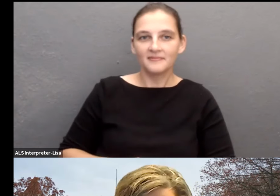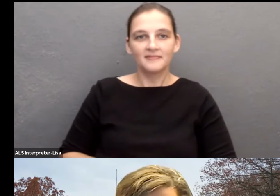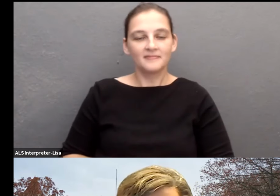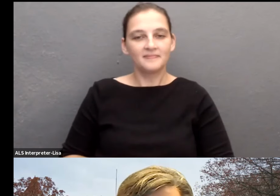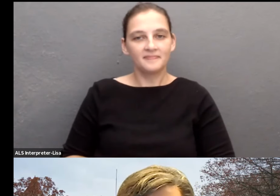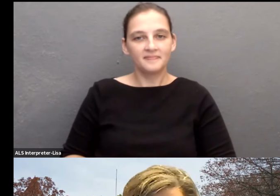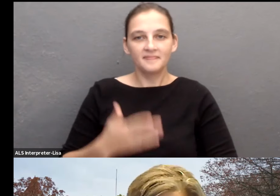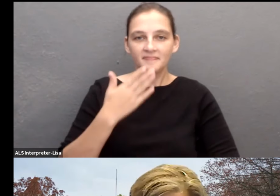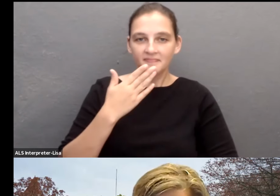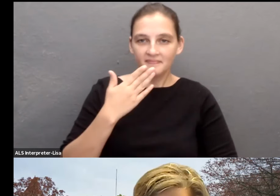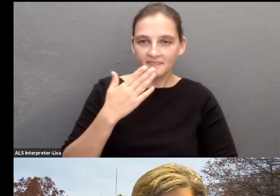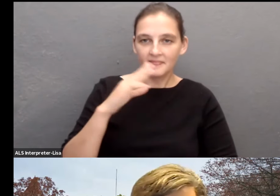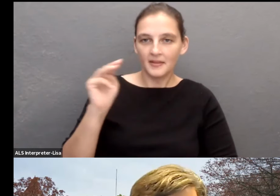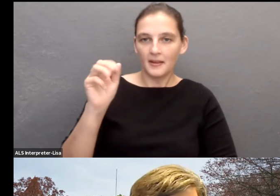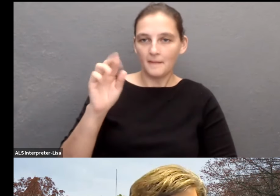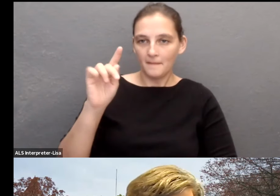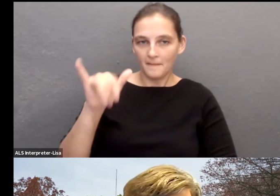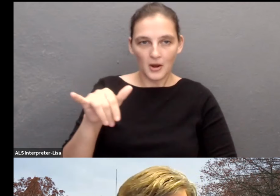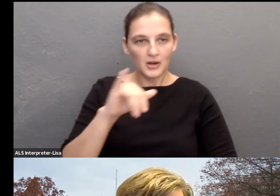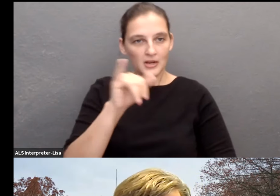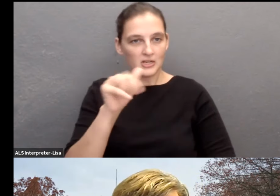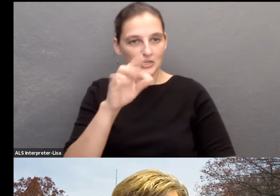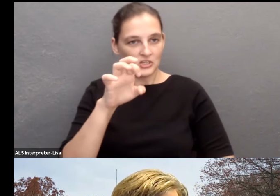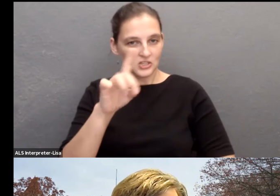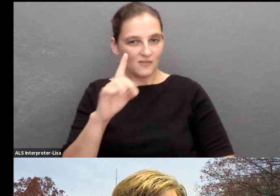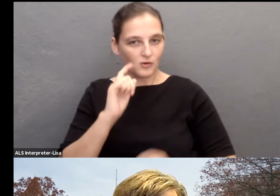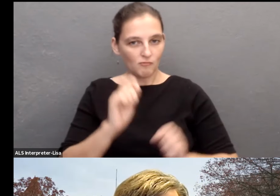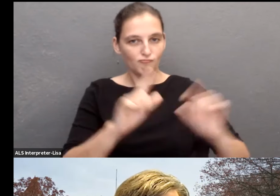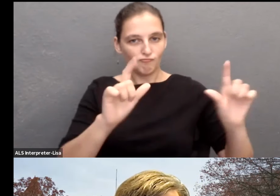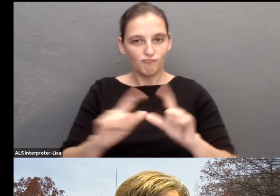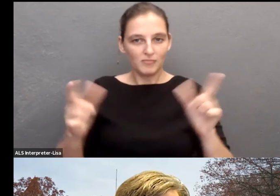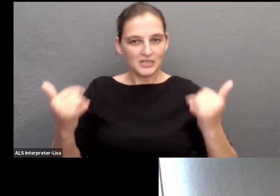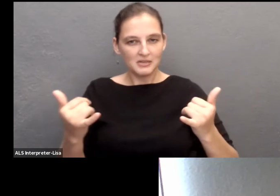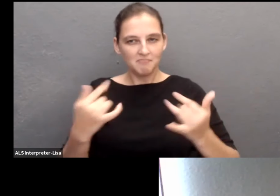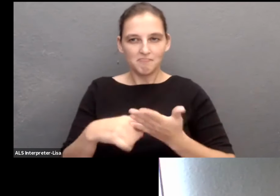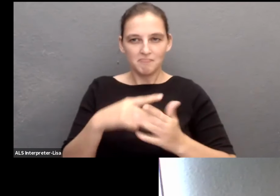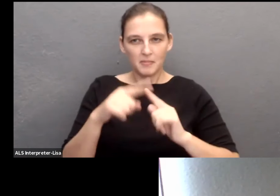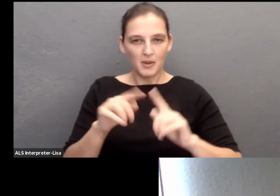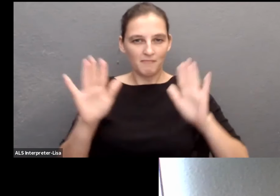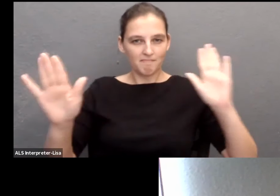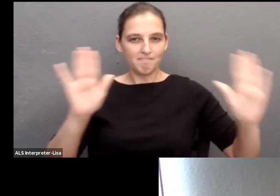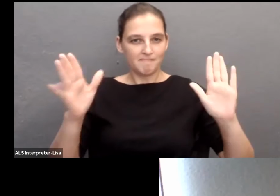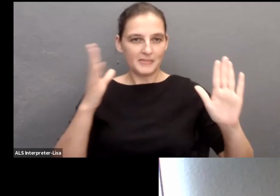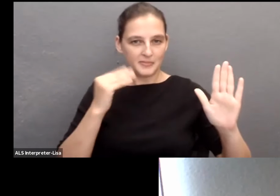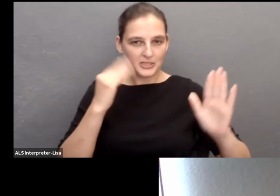Marty and Jared for joining us today to talk about their vaccine experience.